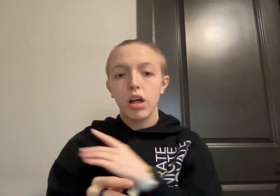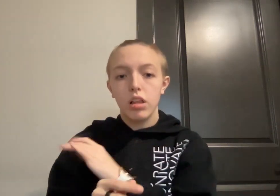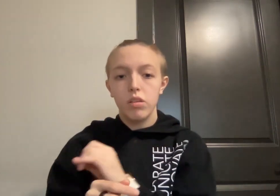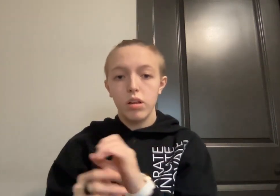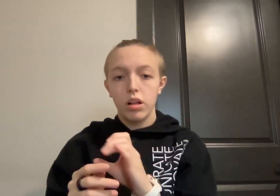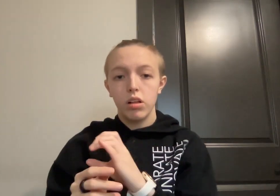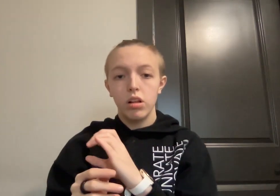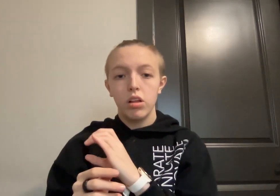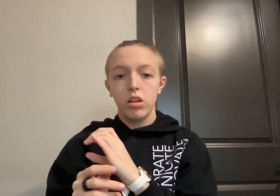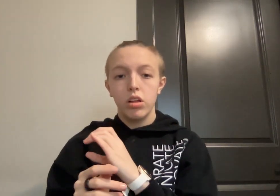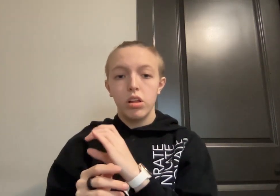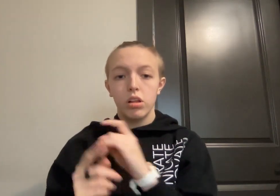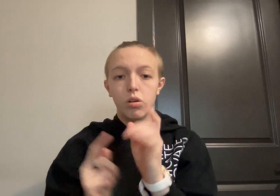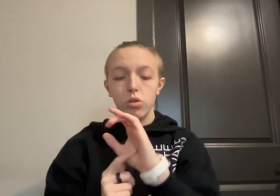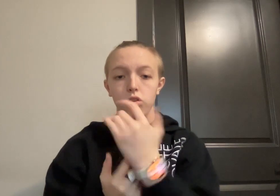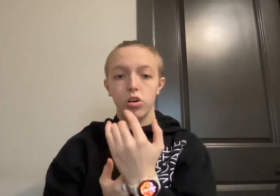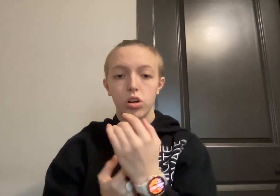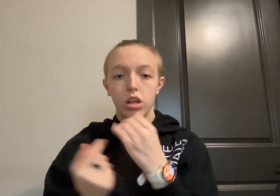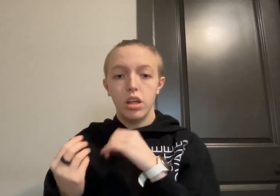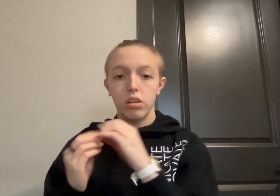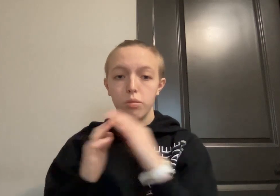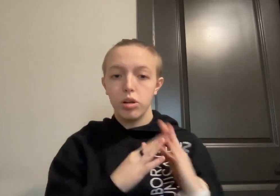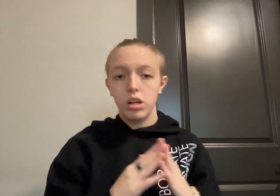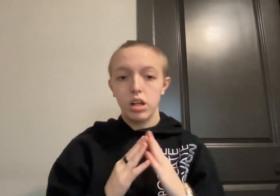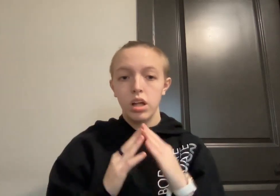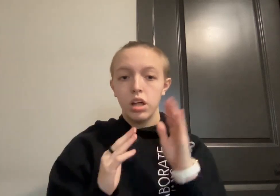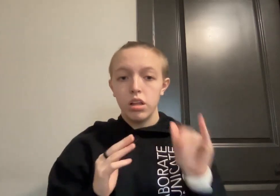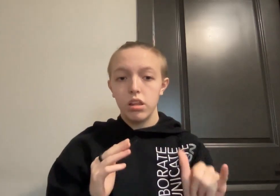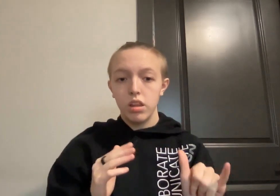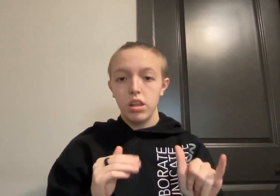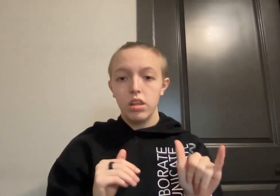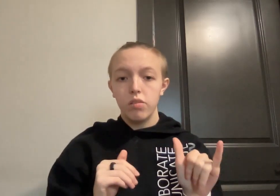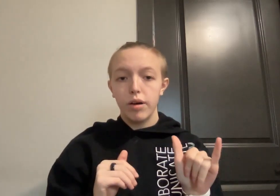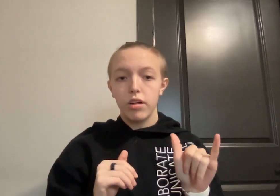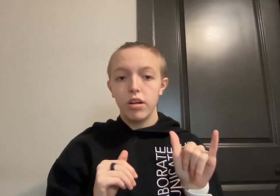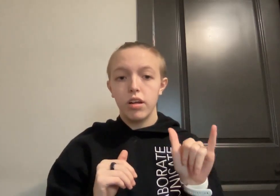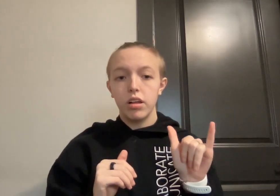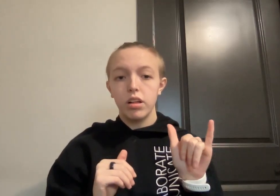and their culture and community by